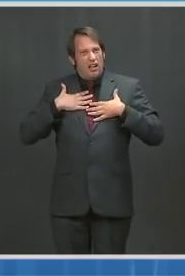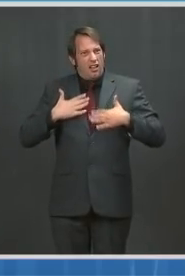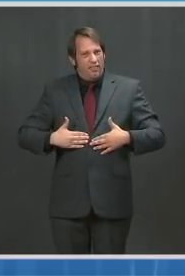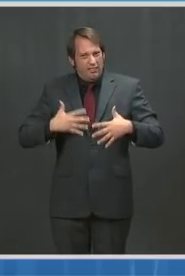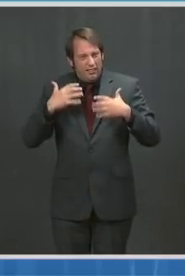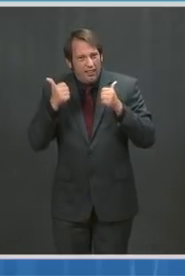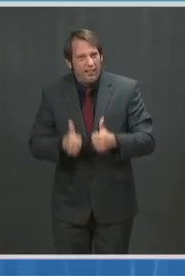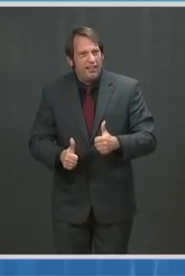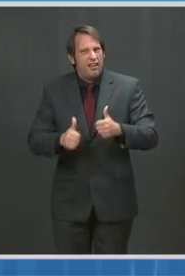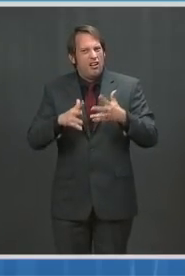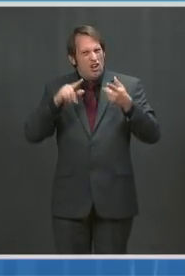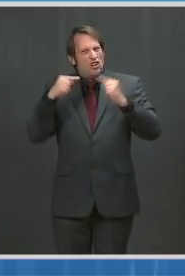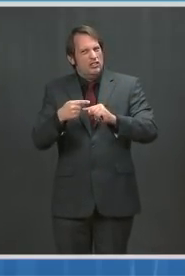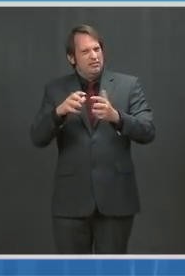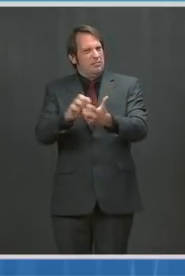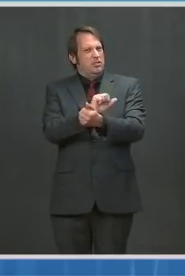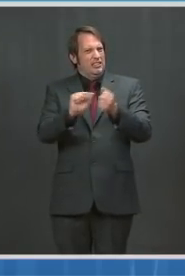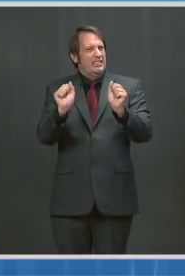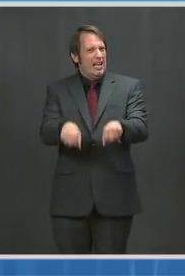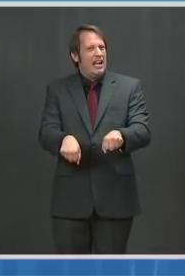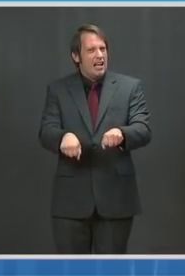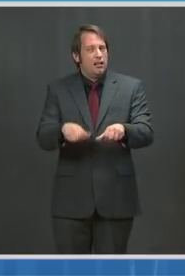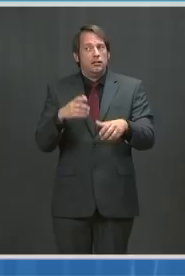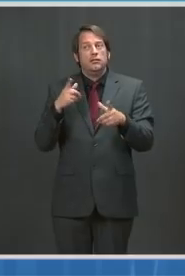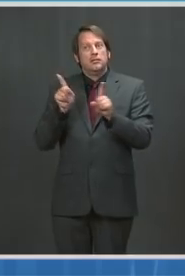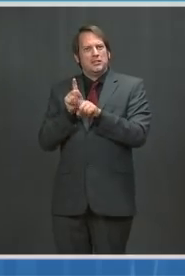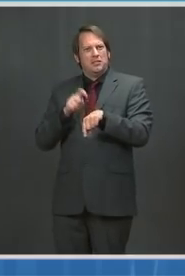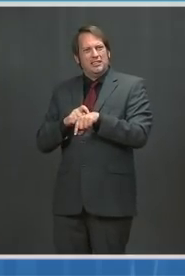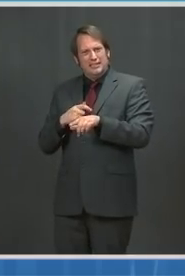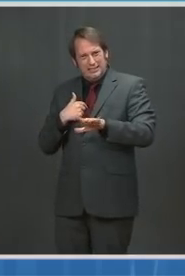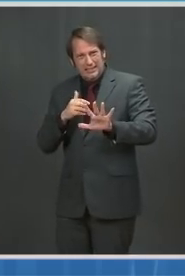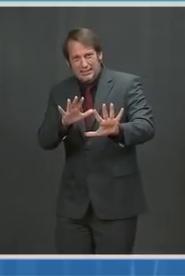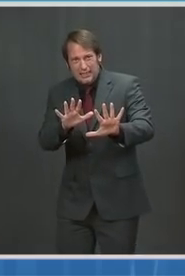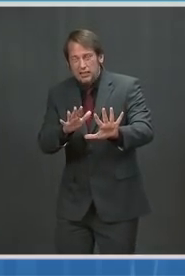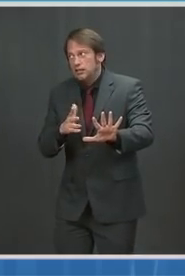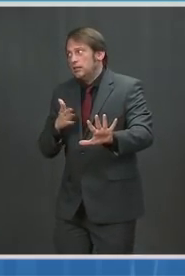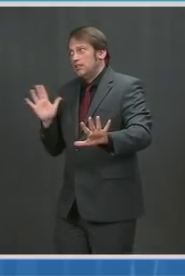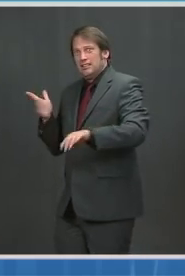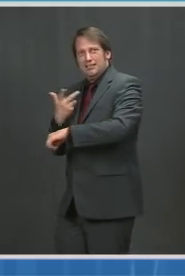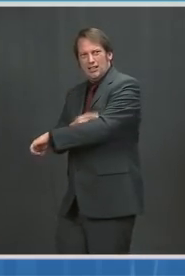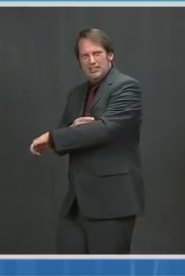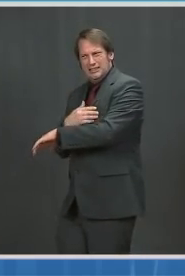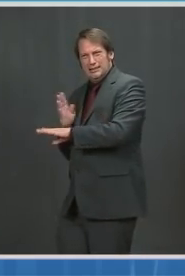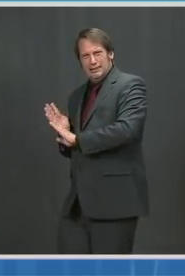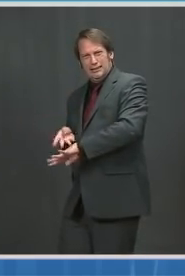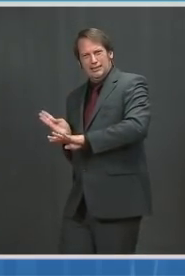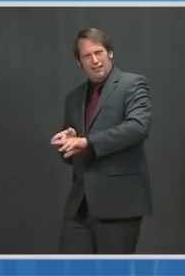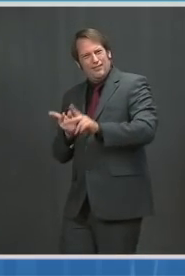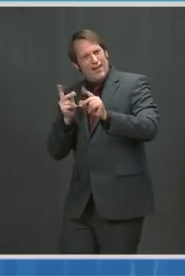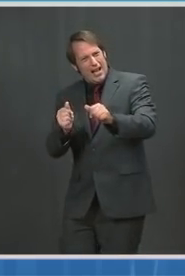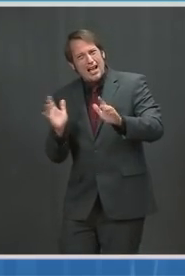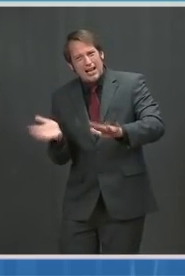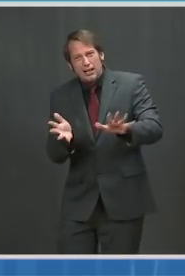to accelerate our vaccination efforts and to take the individual responsibility to get vaccinated when we can.